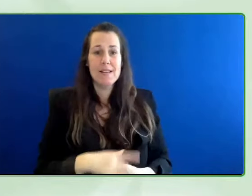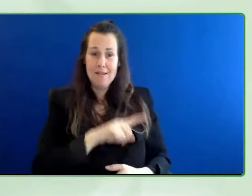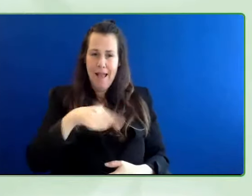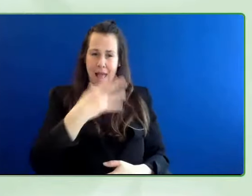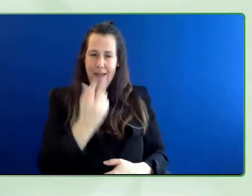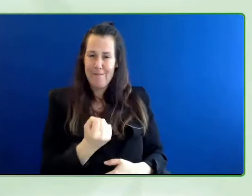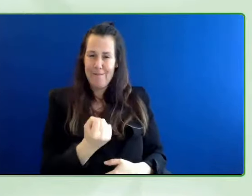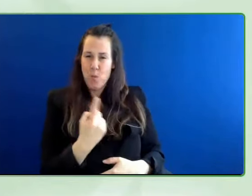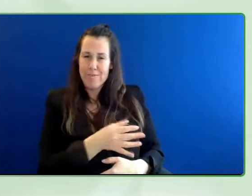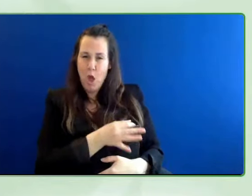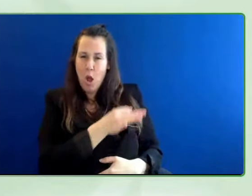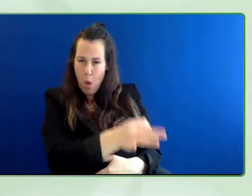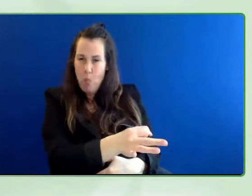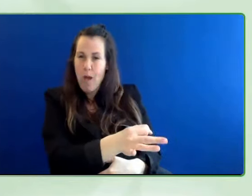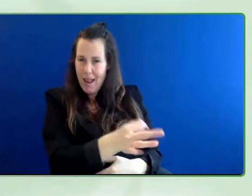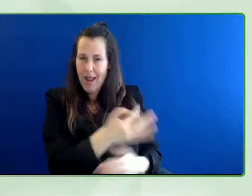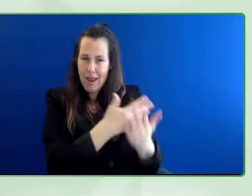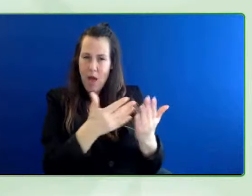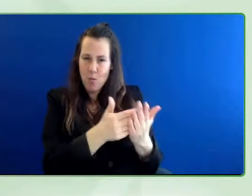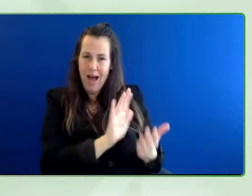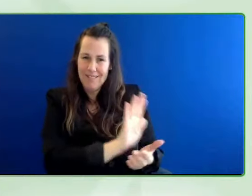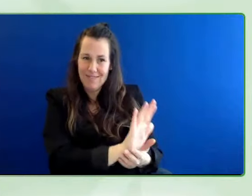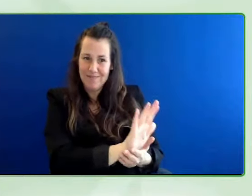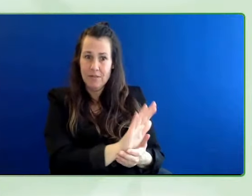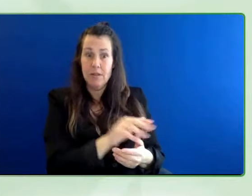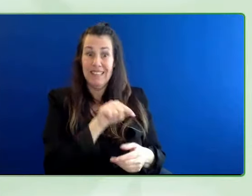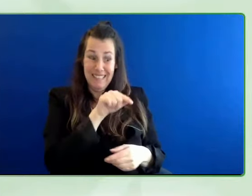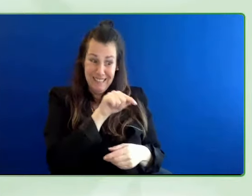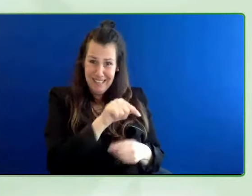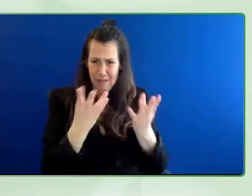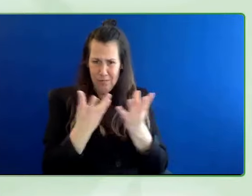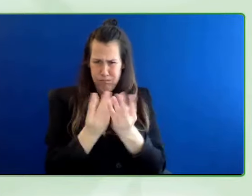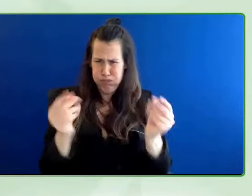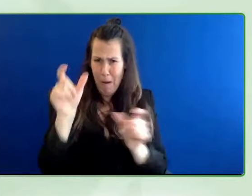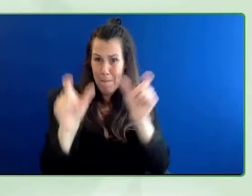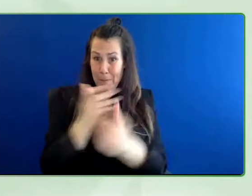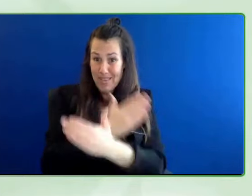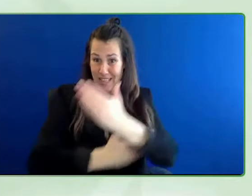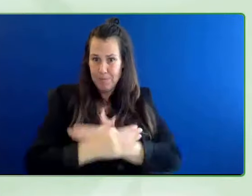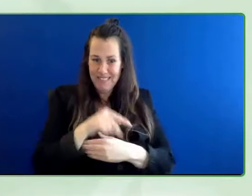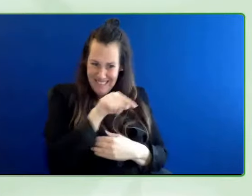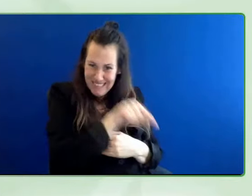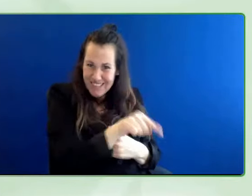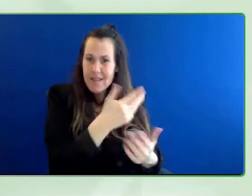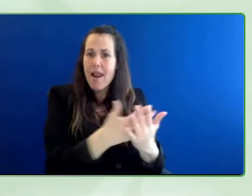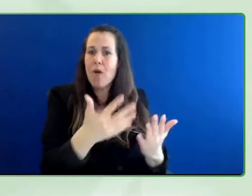And our people they don't understand those. So lots of work to be done.